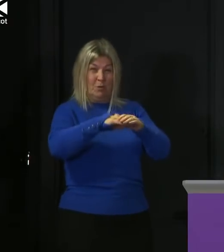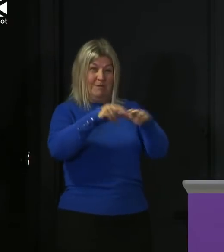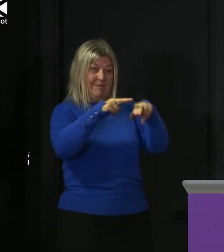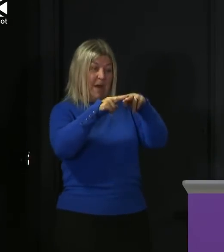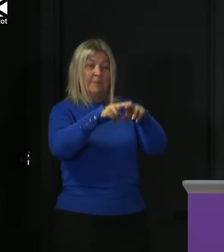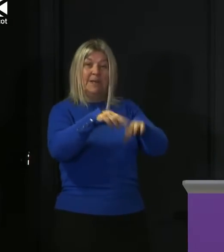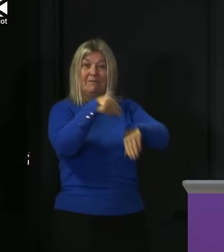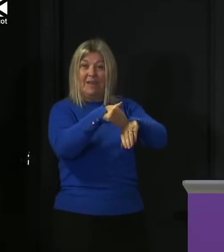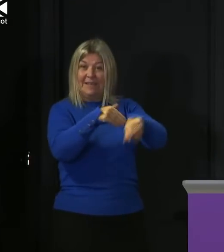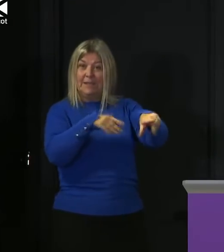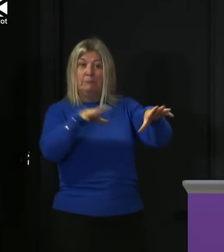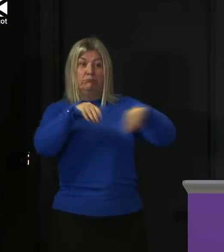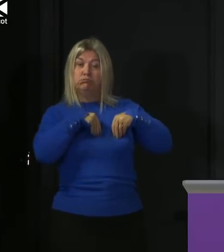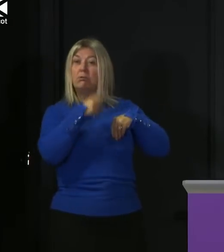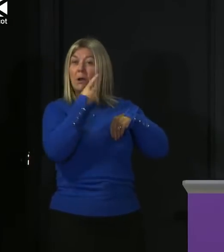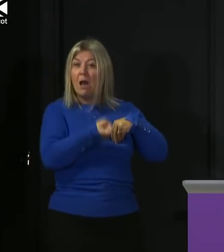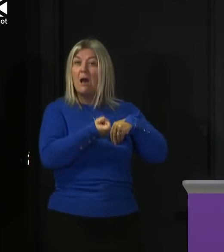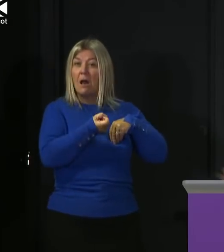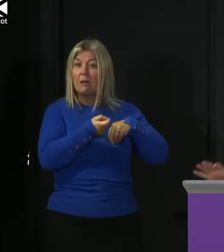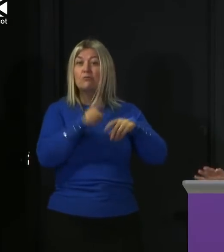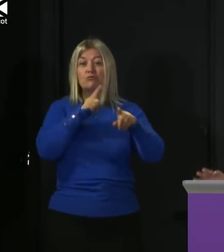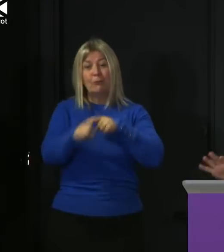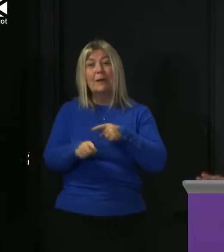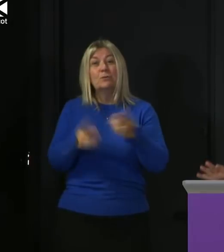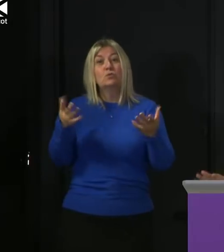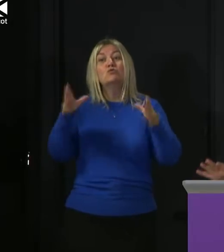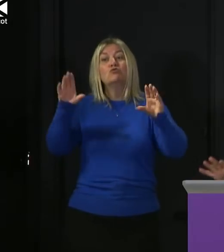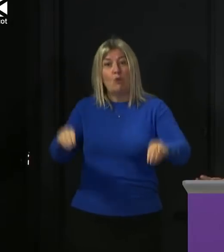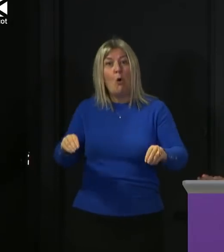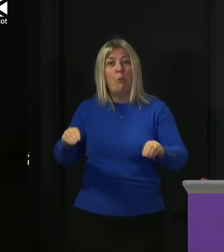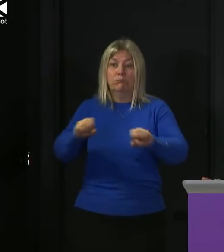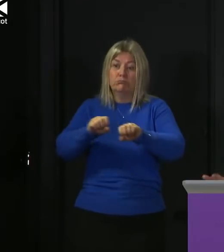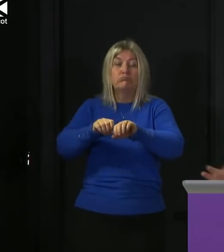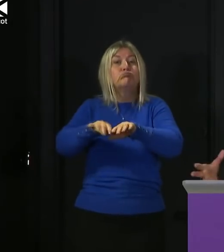limit that transmission is really important which is why limiting the numbers of people